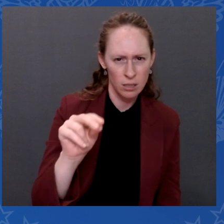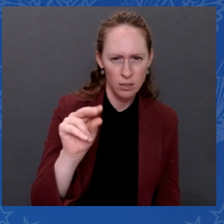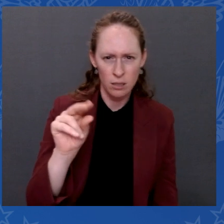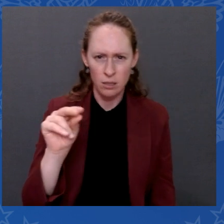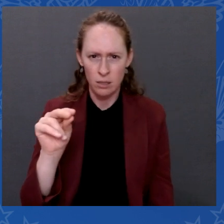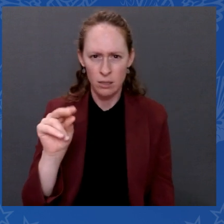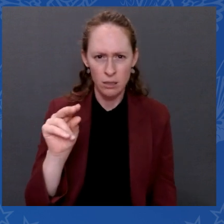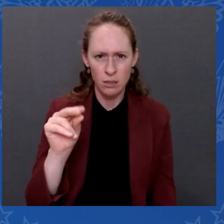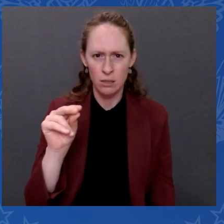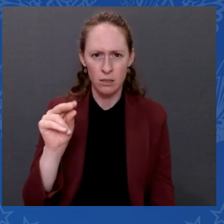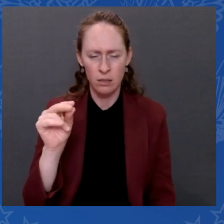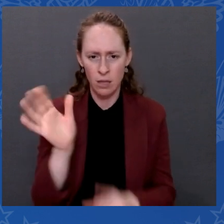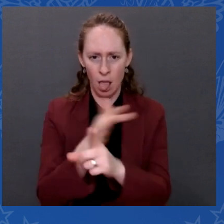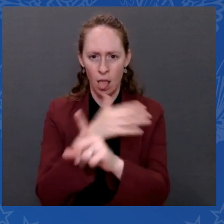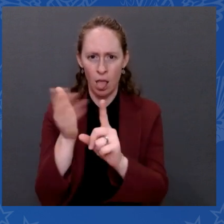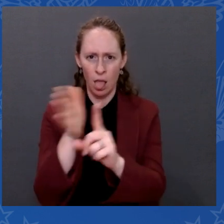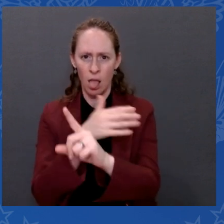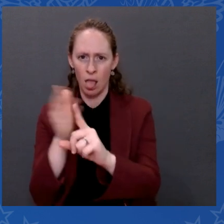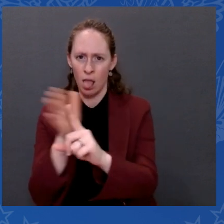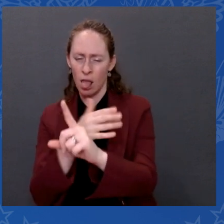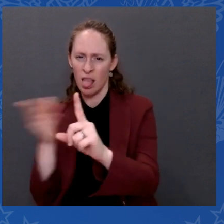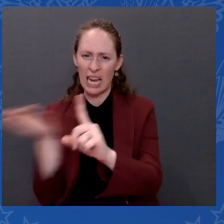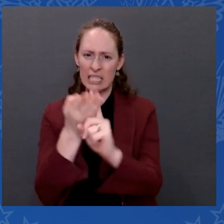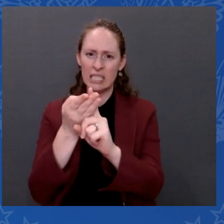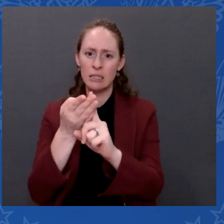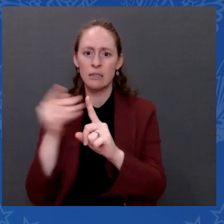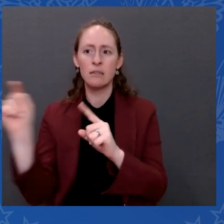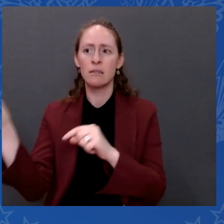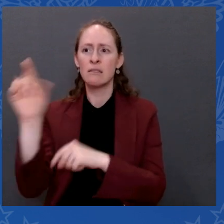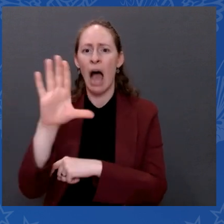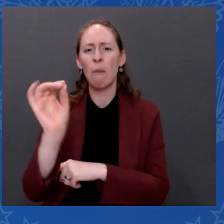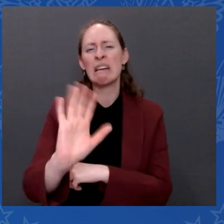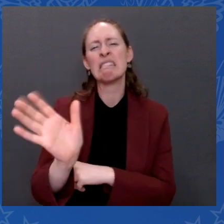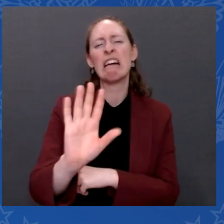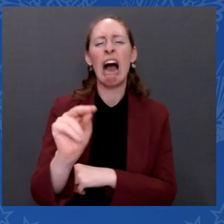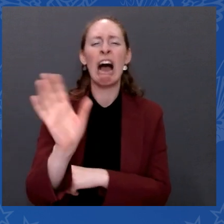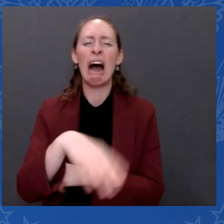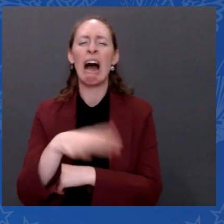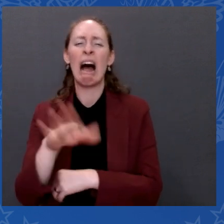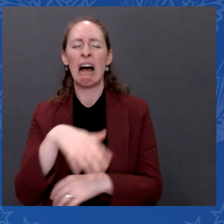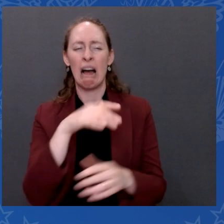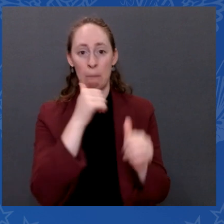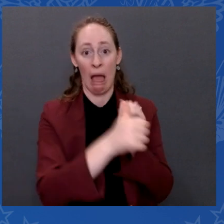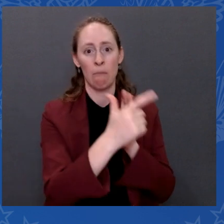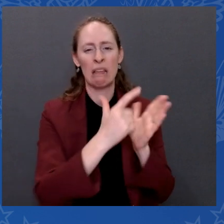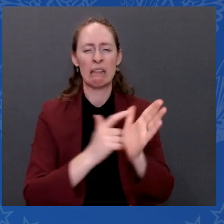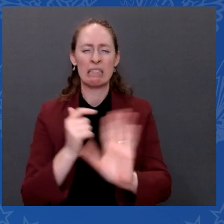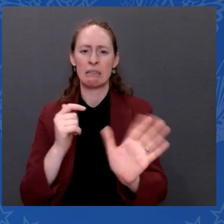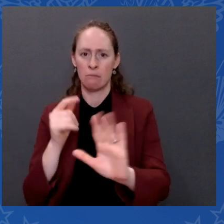America invented the semiconductor; it's time to bring it home. Doesn't mean others can't do it. It's time we bring it home for all